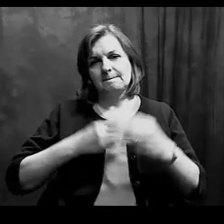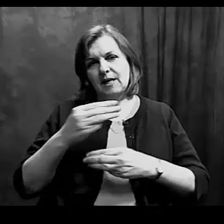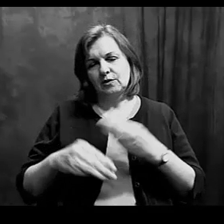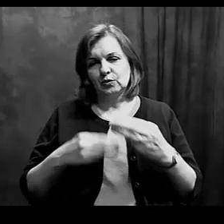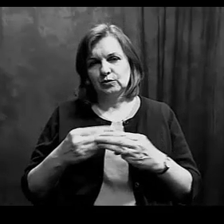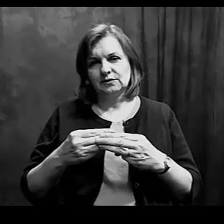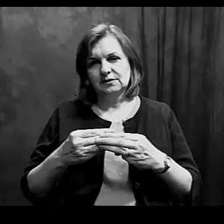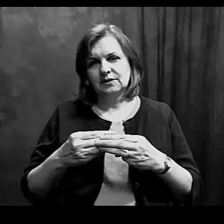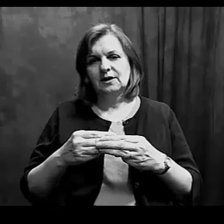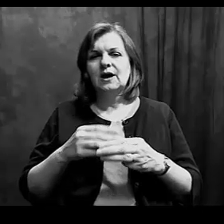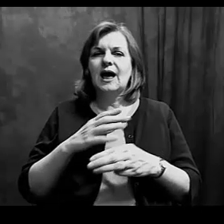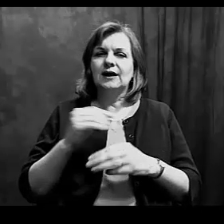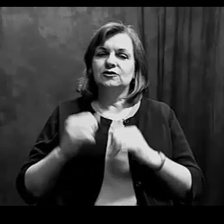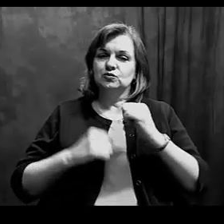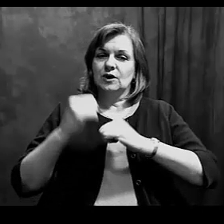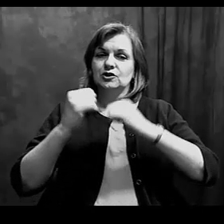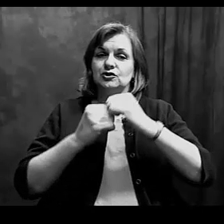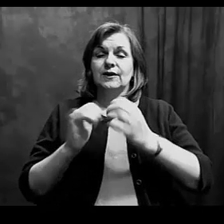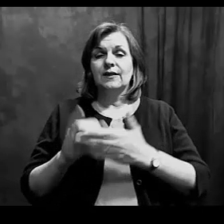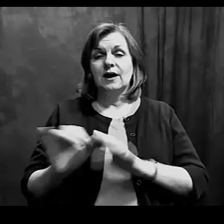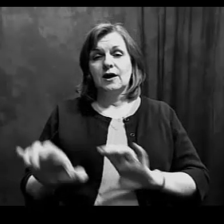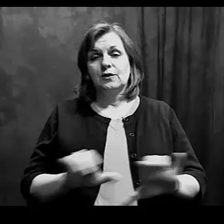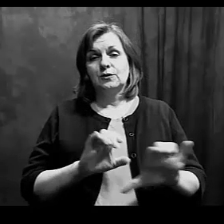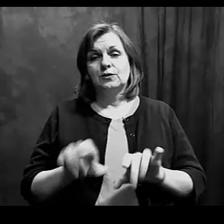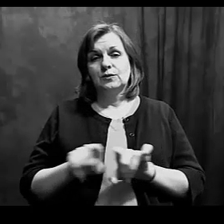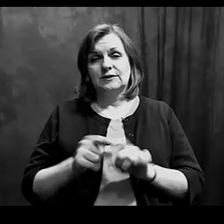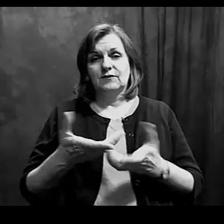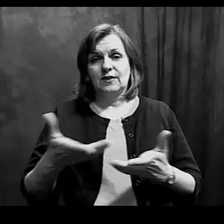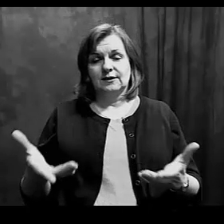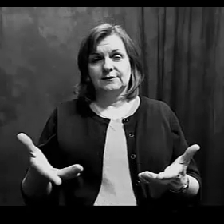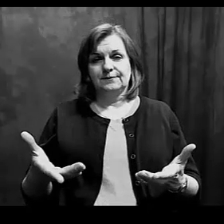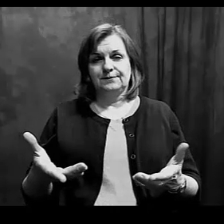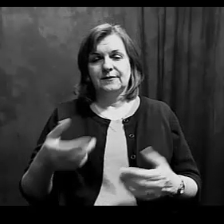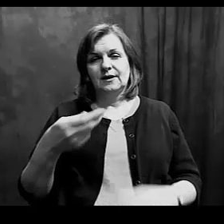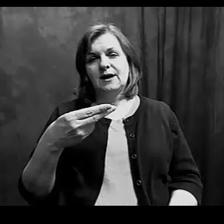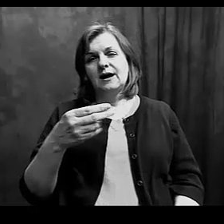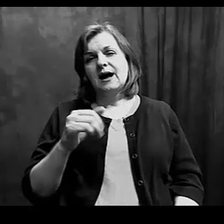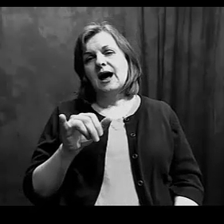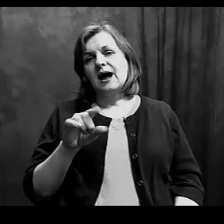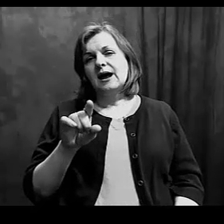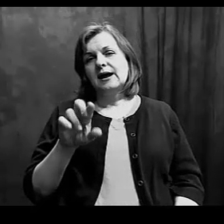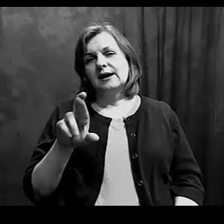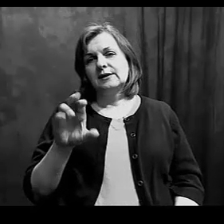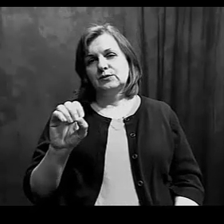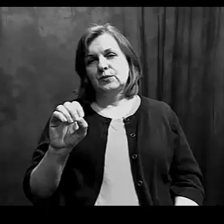because I need to make different molecules different structures that are going to do different things for me